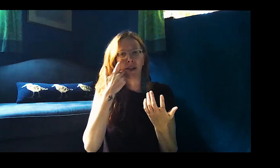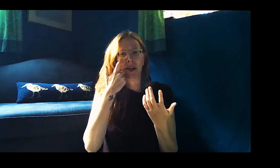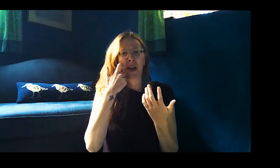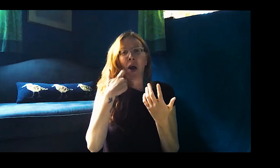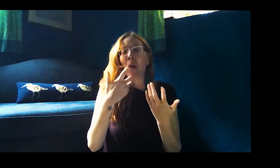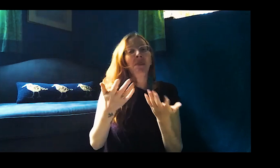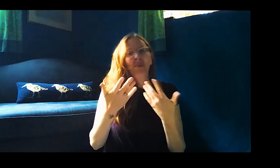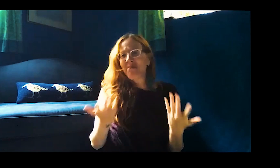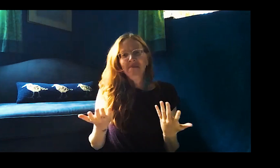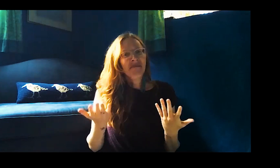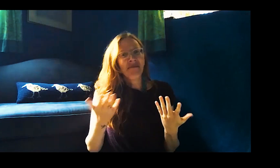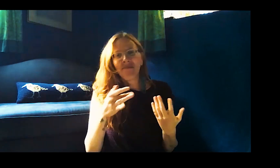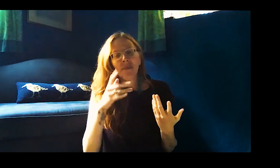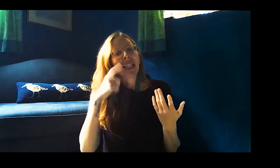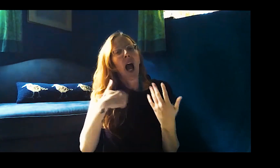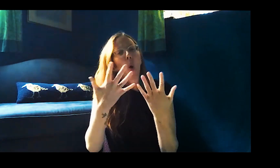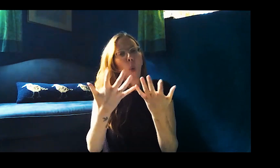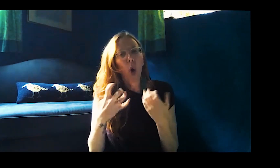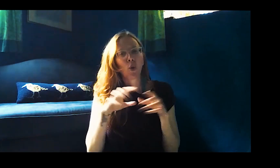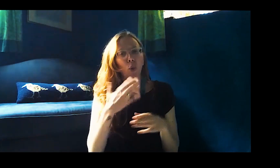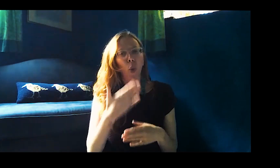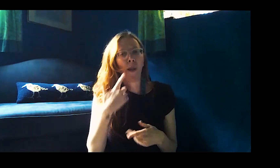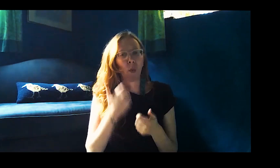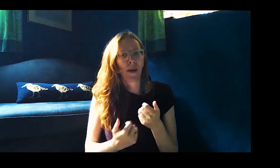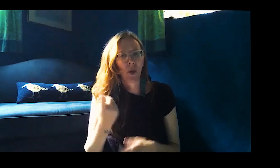It doesn't matter. It's because I want to do well. I want to do right by everybody.